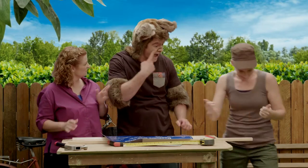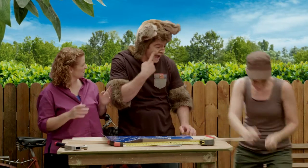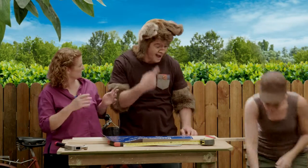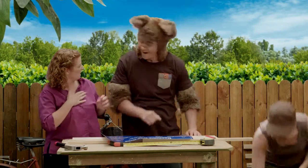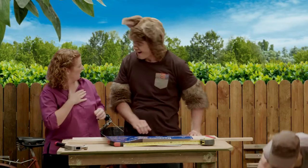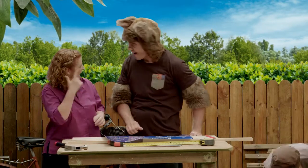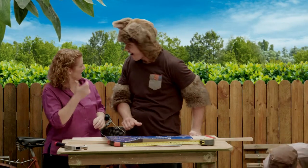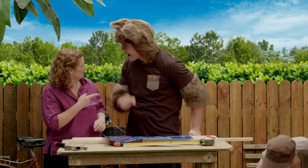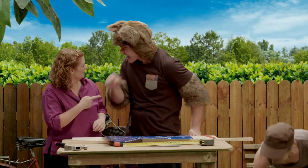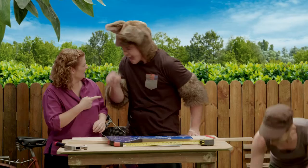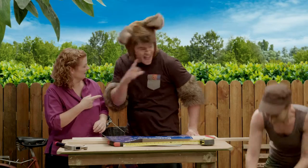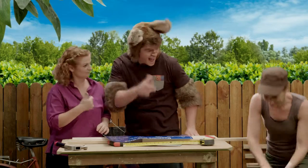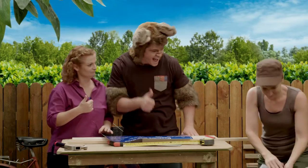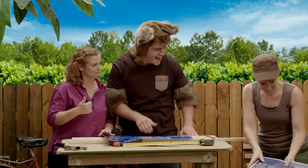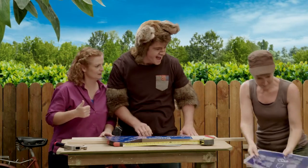Yes please! That's a great idea!